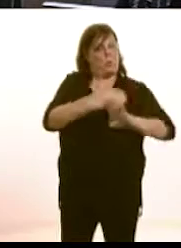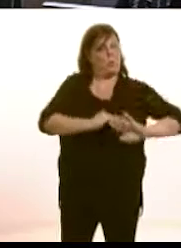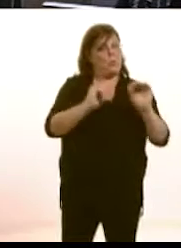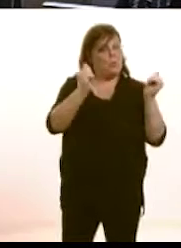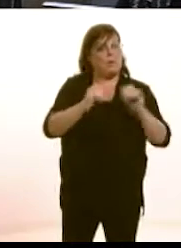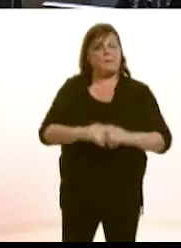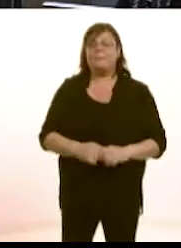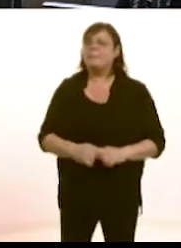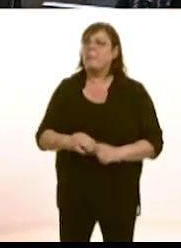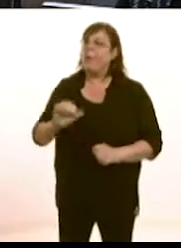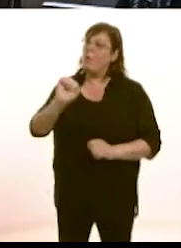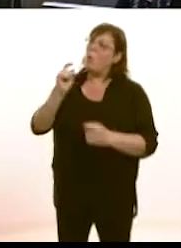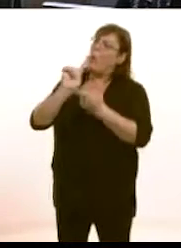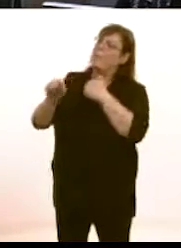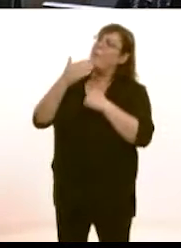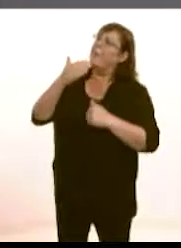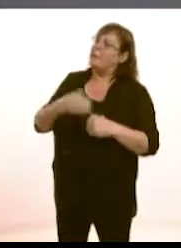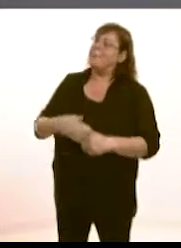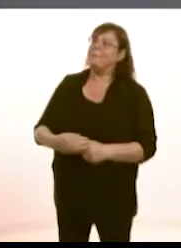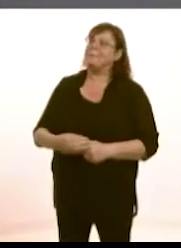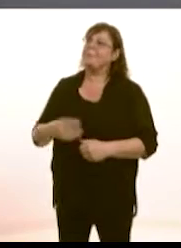Obviously, the First Ministerís mentioned the fact that the Welsh ambulance service